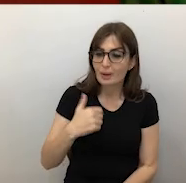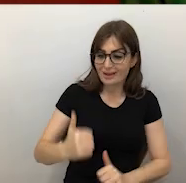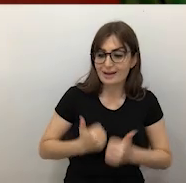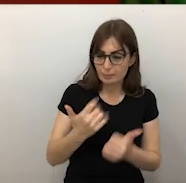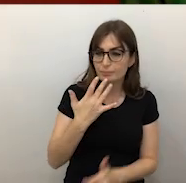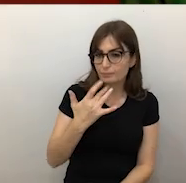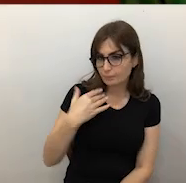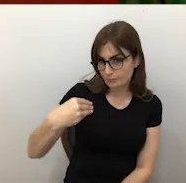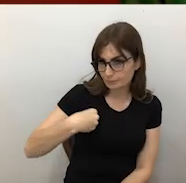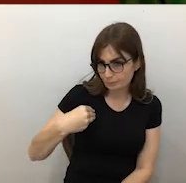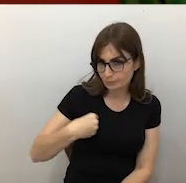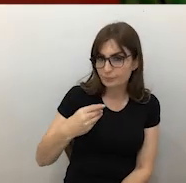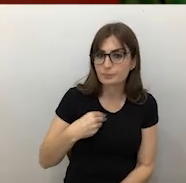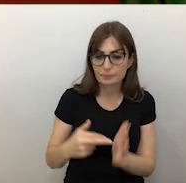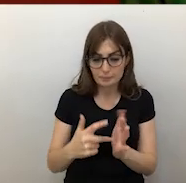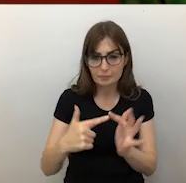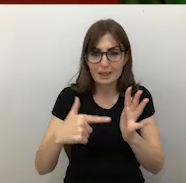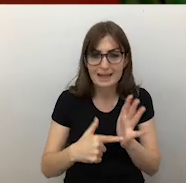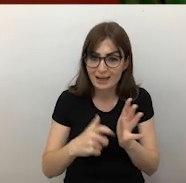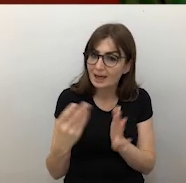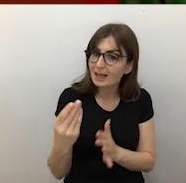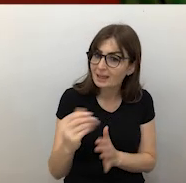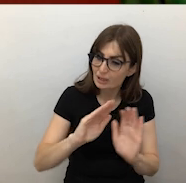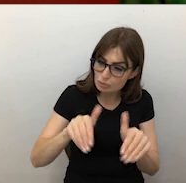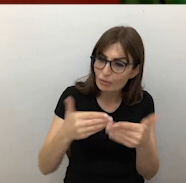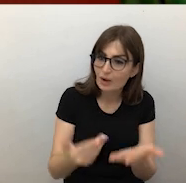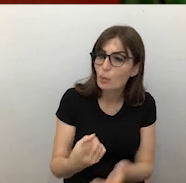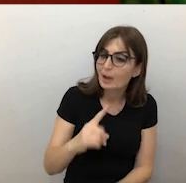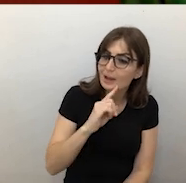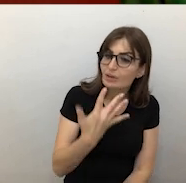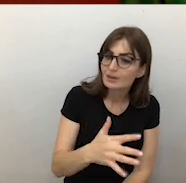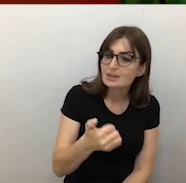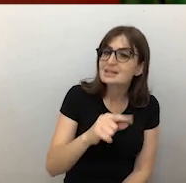For example, in Creative Arts Limited, net cash provided by operating activities